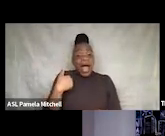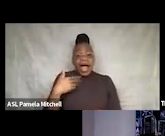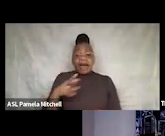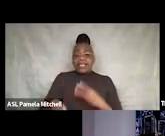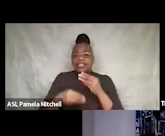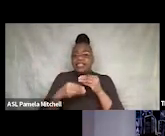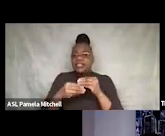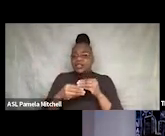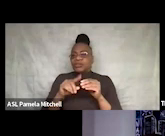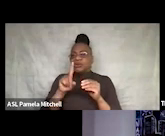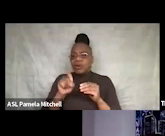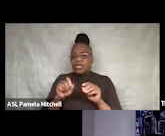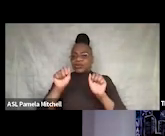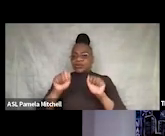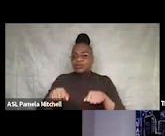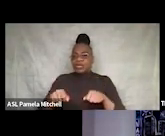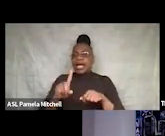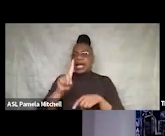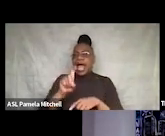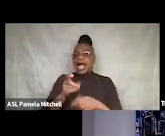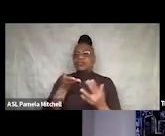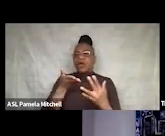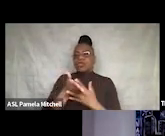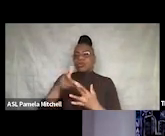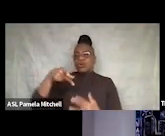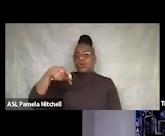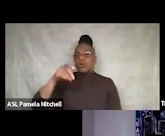I know Rachel did drop that link in the chat,